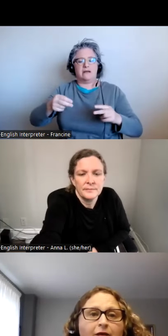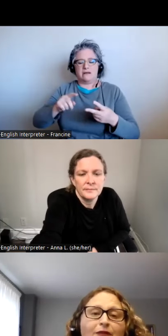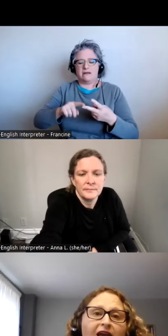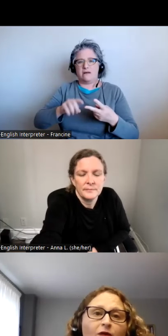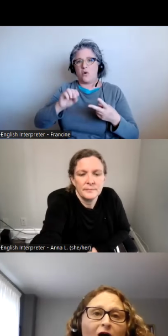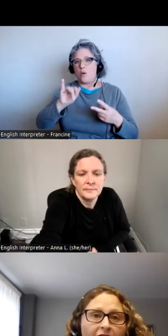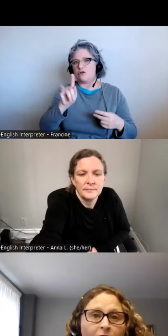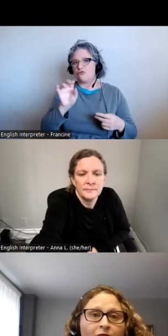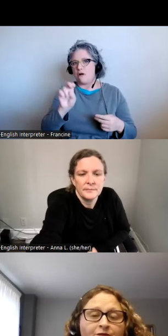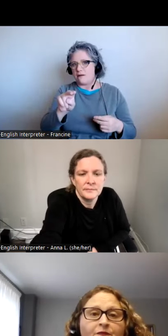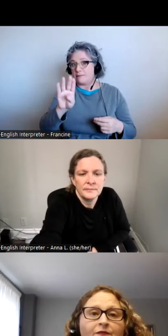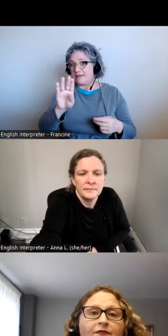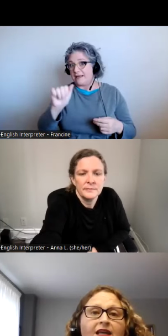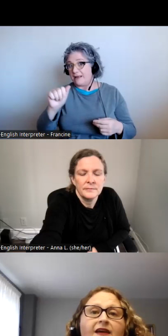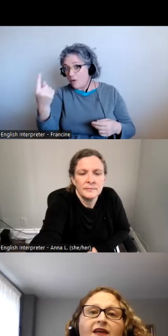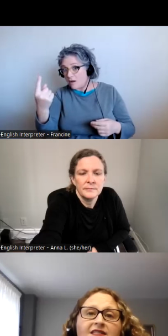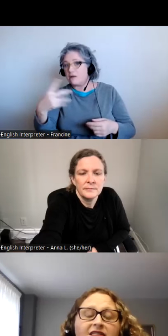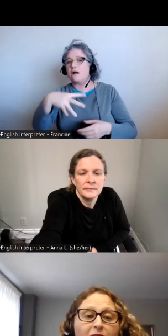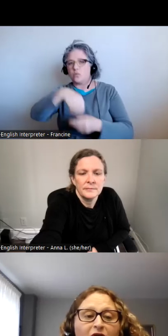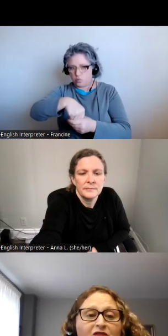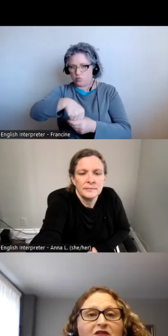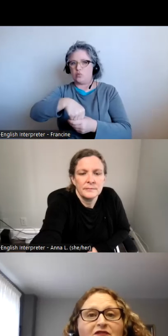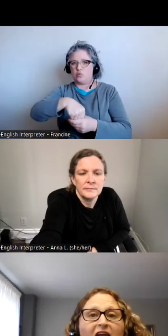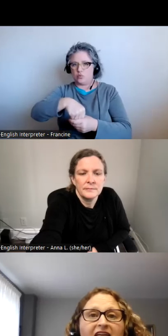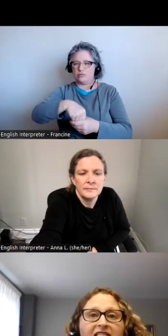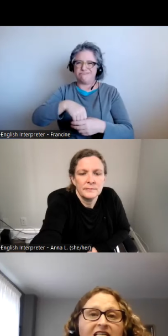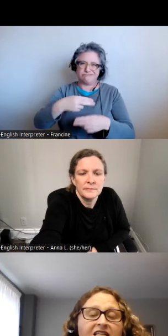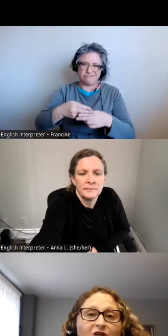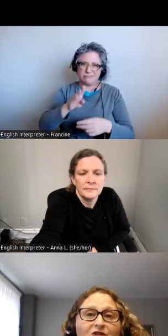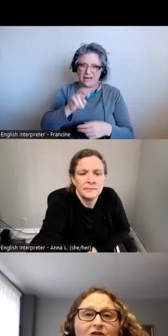bivalent BA.1 booster. It is tailored to the original